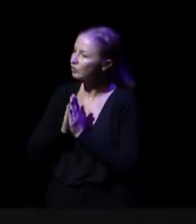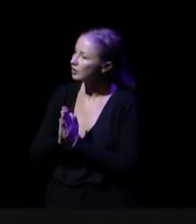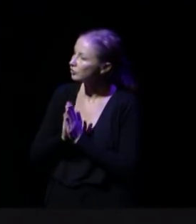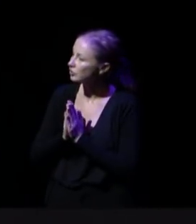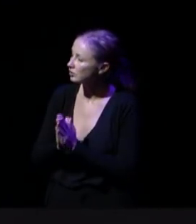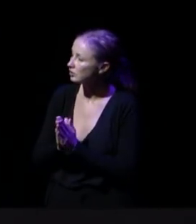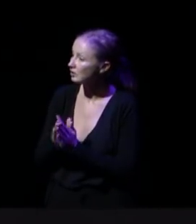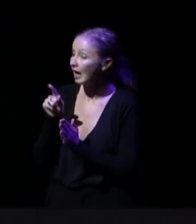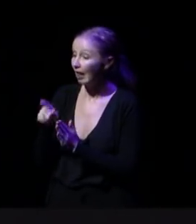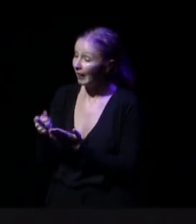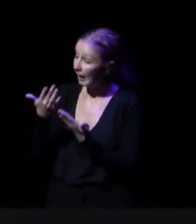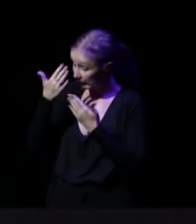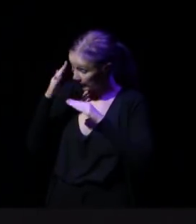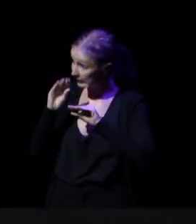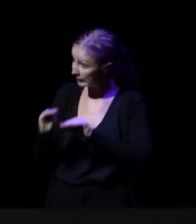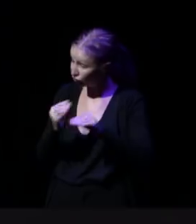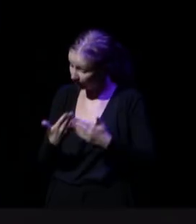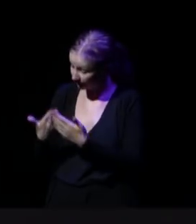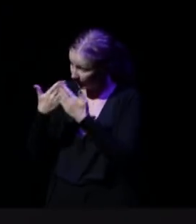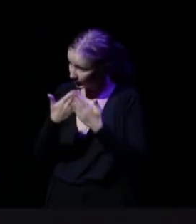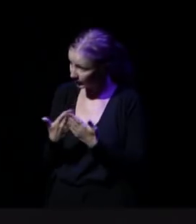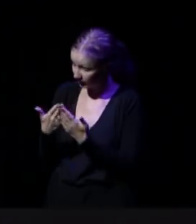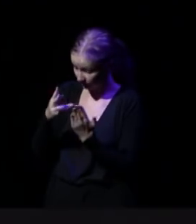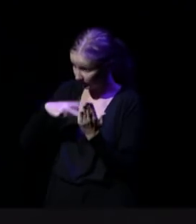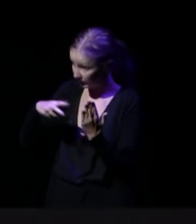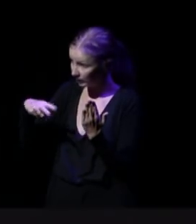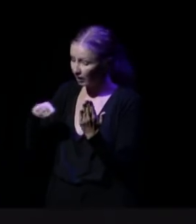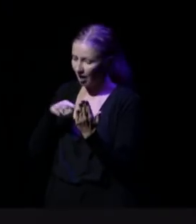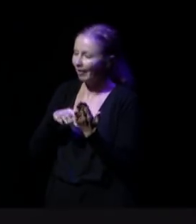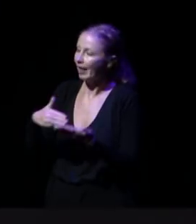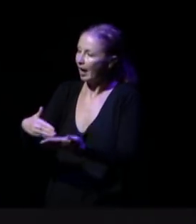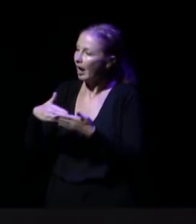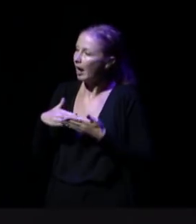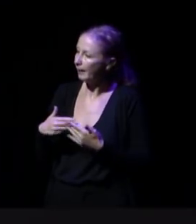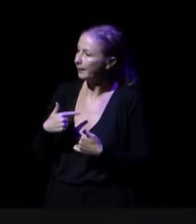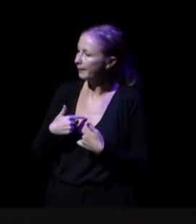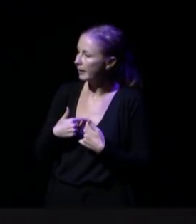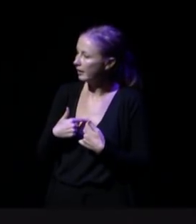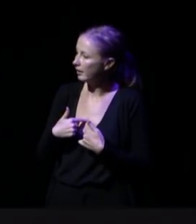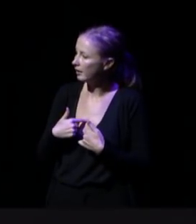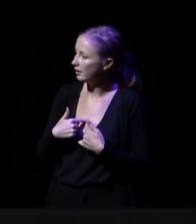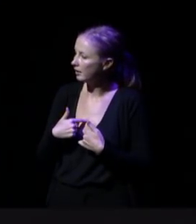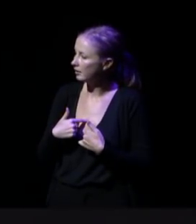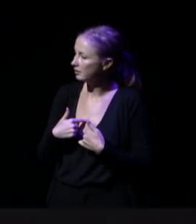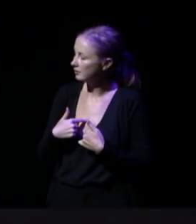the teachings of Buddhism have allowed me to return again